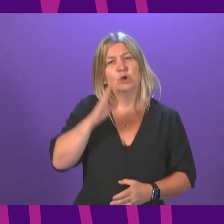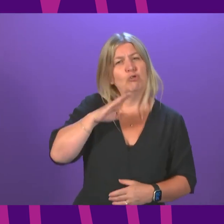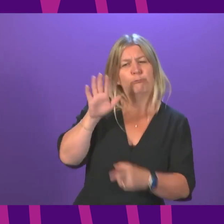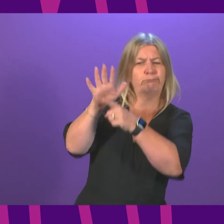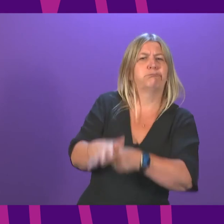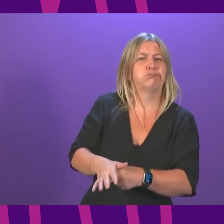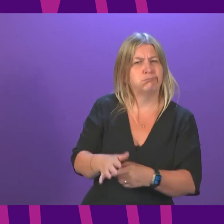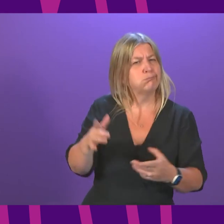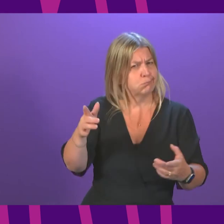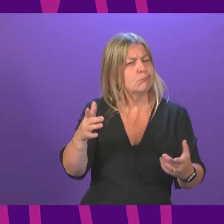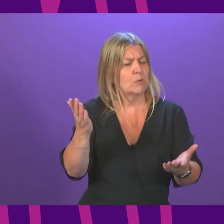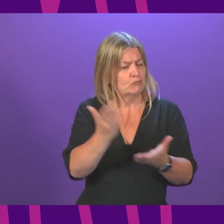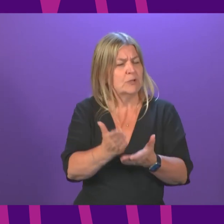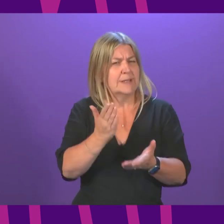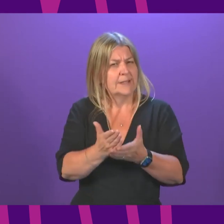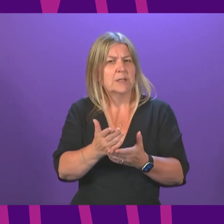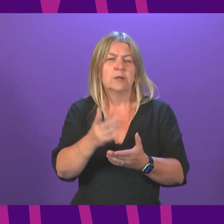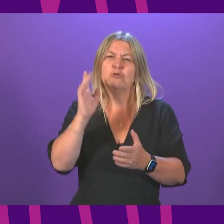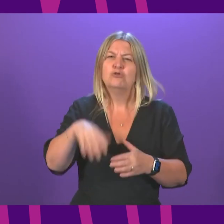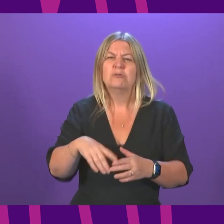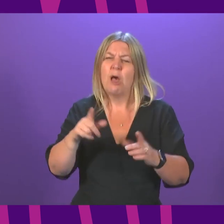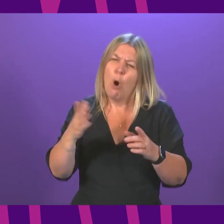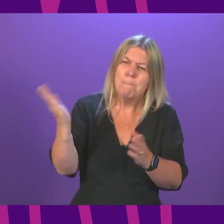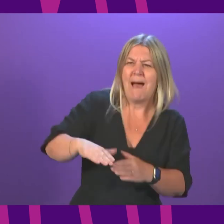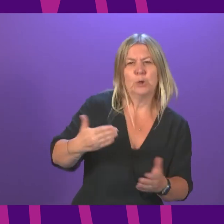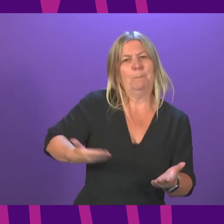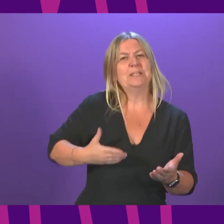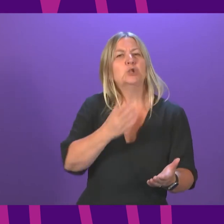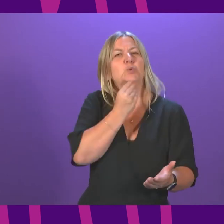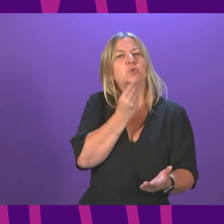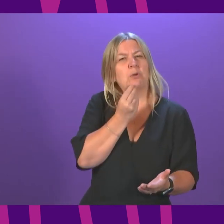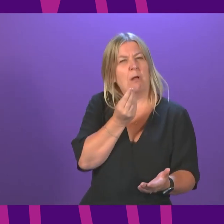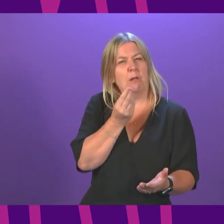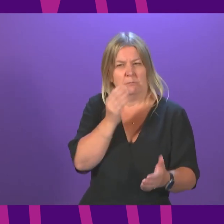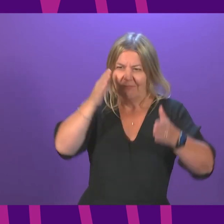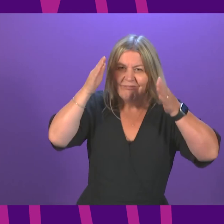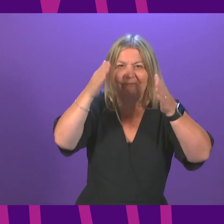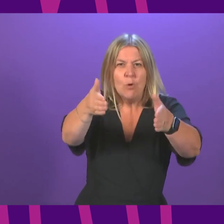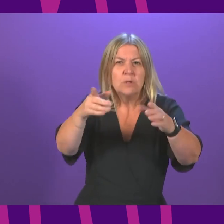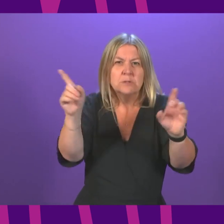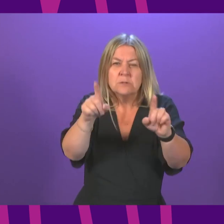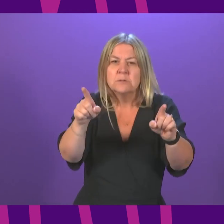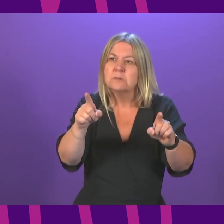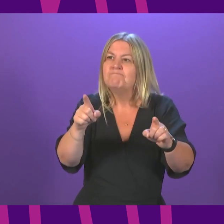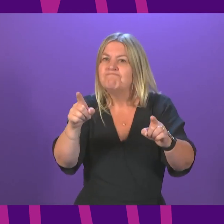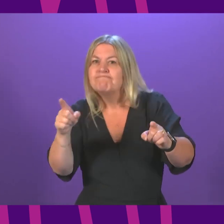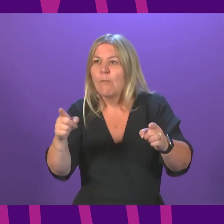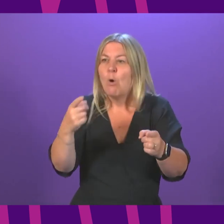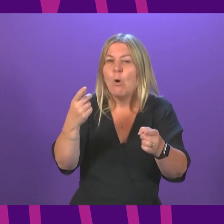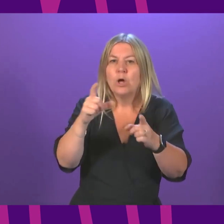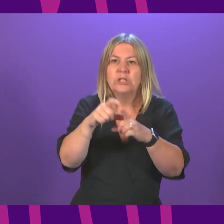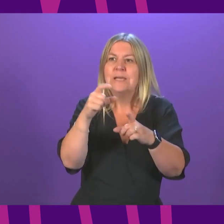I will come to Mr Sweeney’s amendment 11 in a minute. I will also come to Pam Duncan-Glancy,